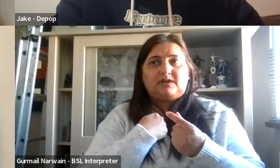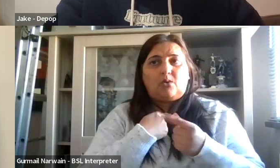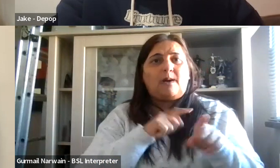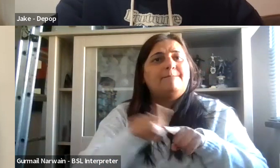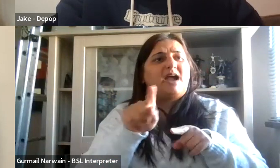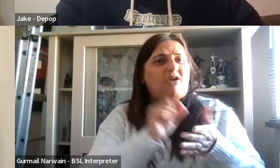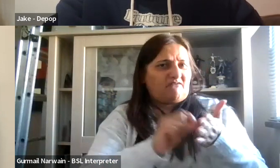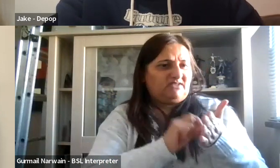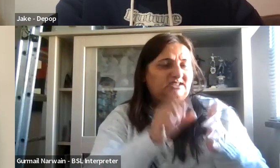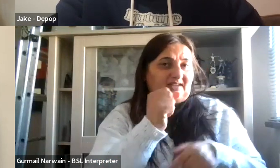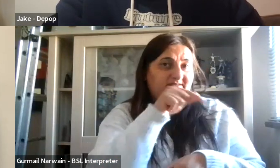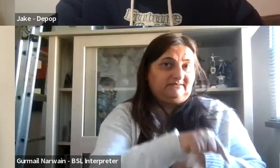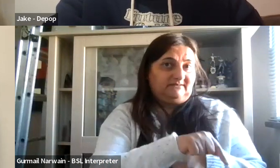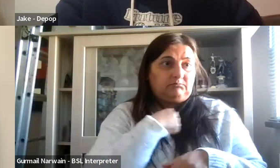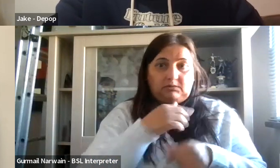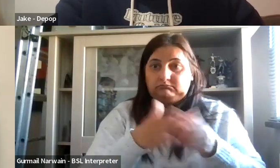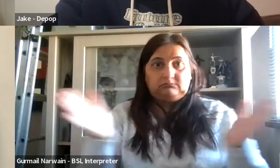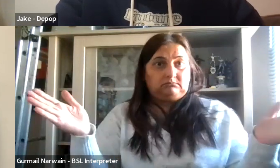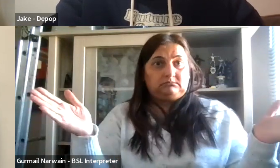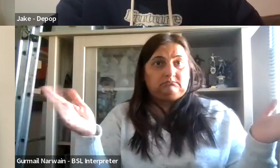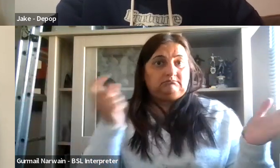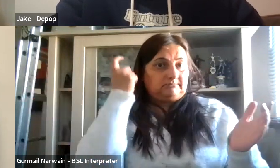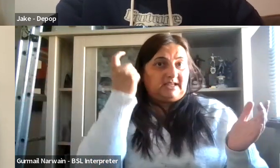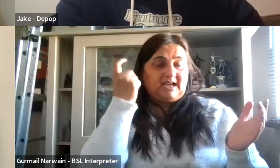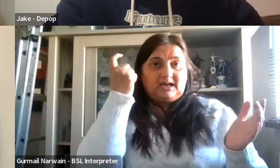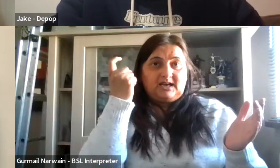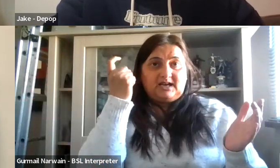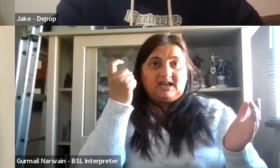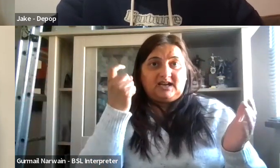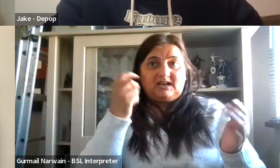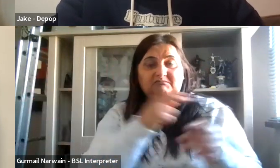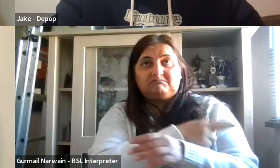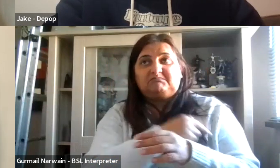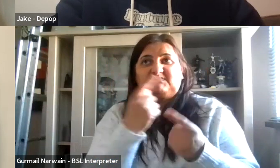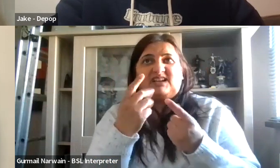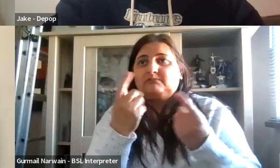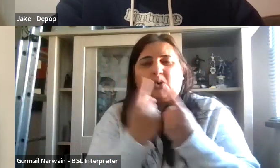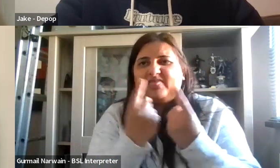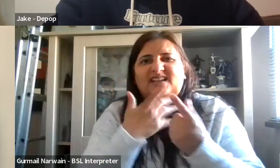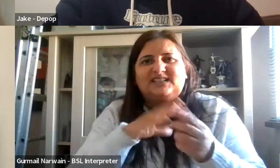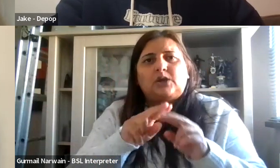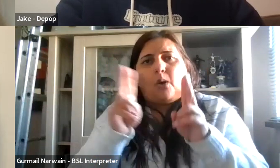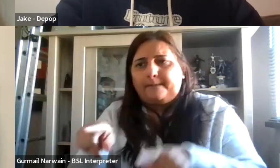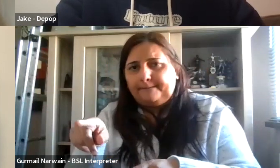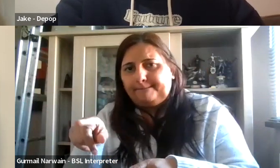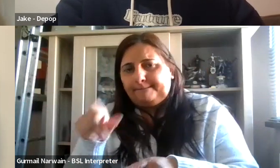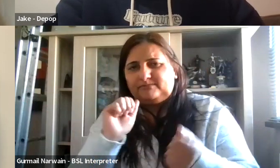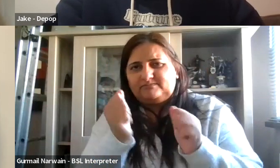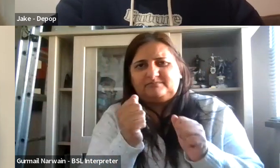We'd be open to thinking about staff required at home. But again we'd be open to thinking about stuff required at home, or what adjustments we can look to make it home to exactly like you describe.